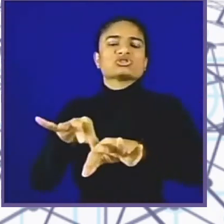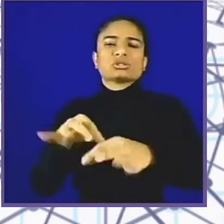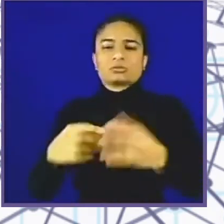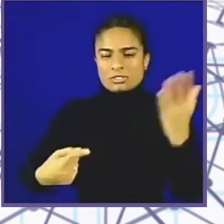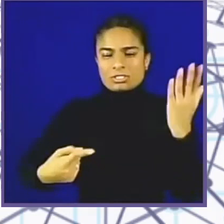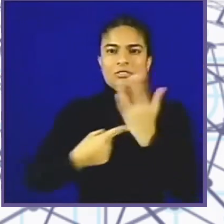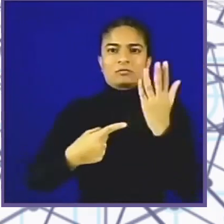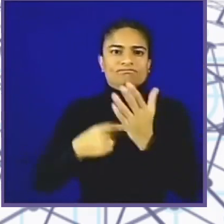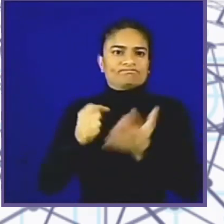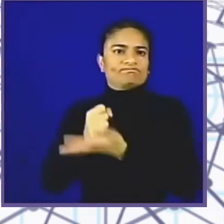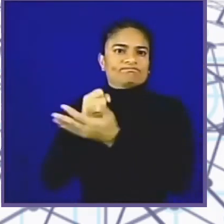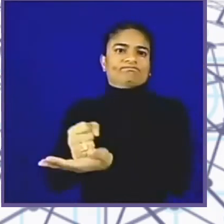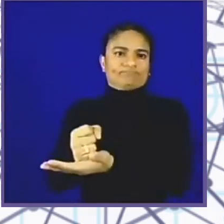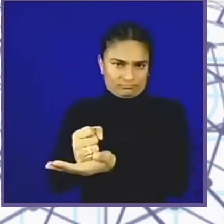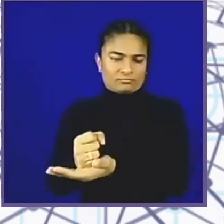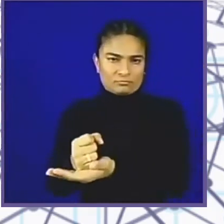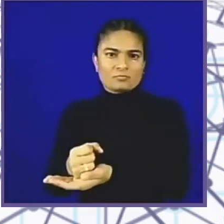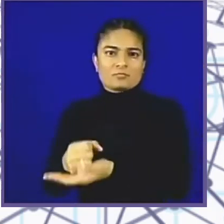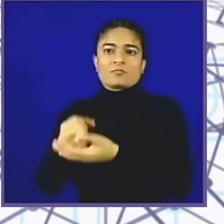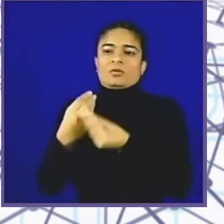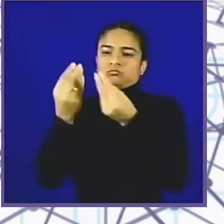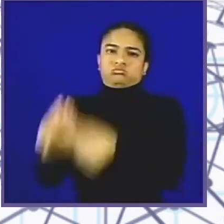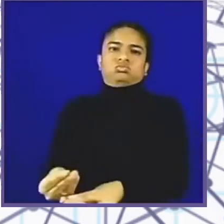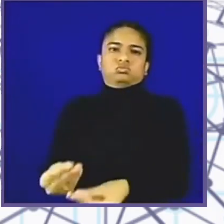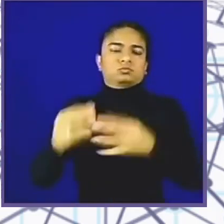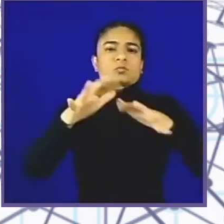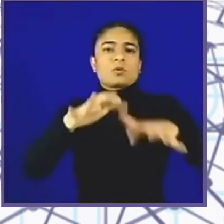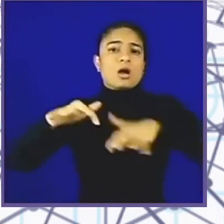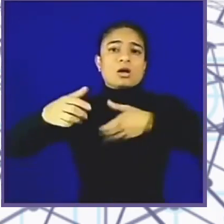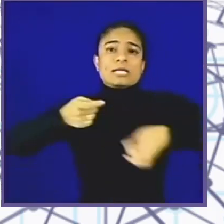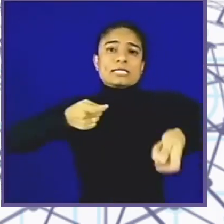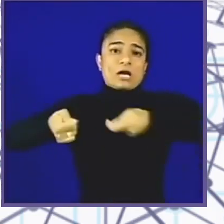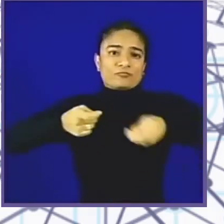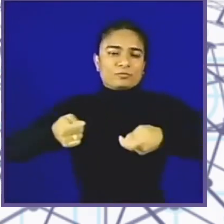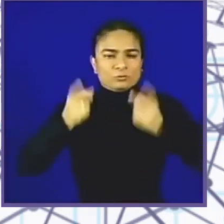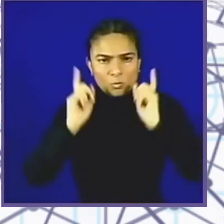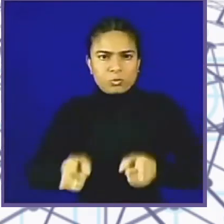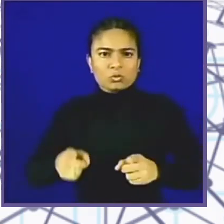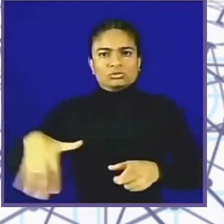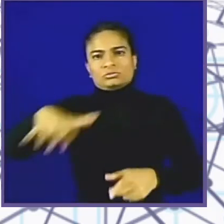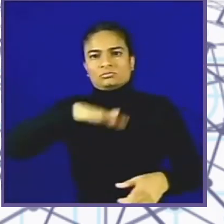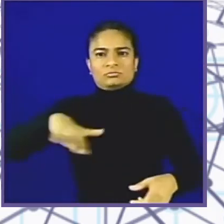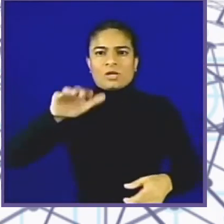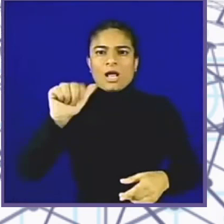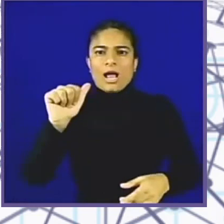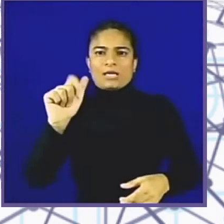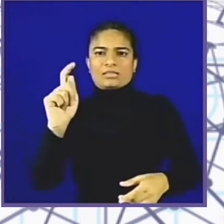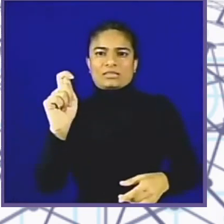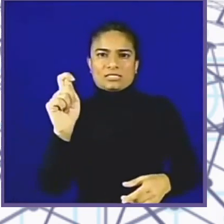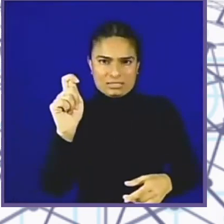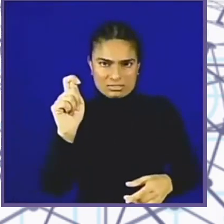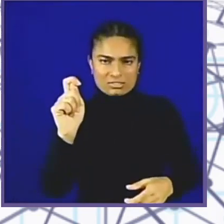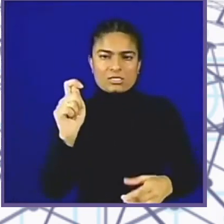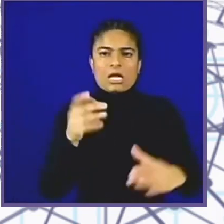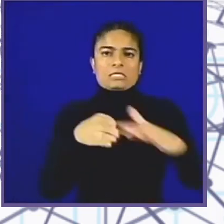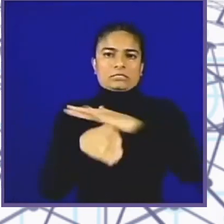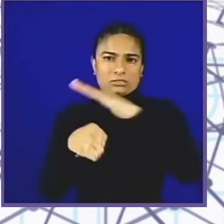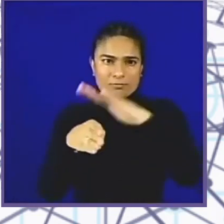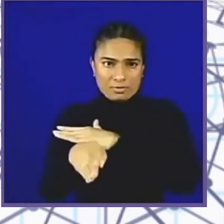future is also one such that will create jobs for persons with disabilities. And therefore,